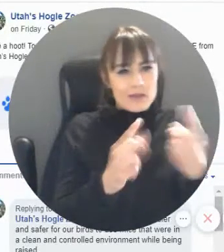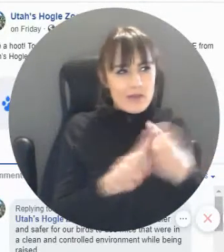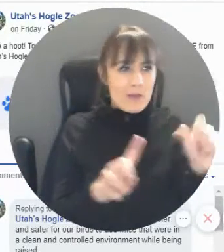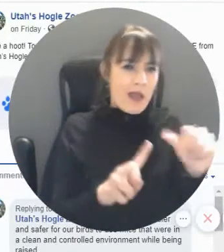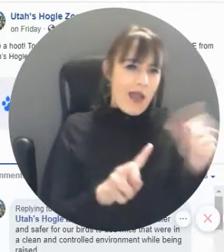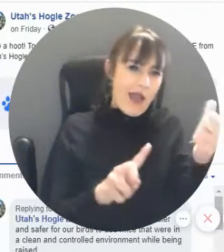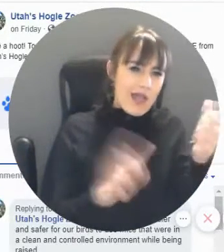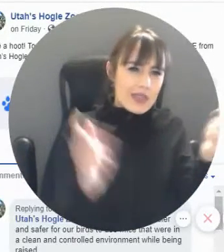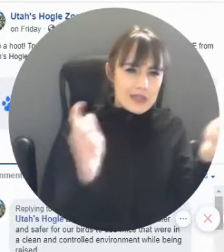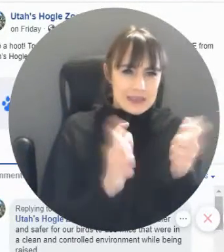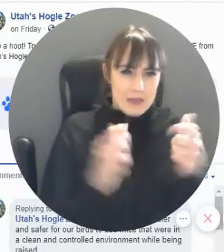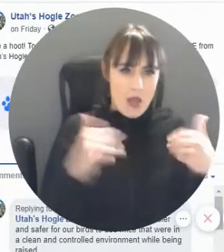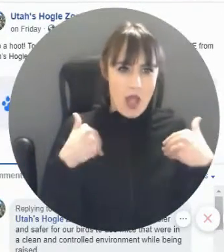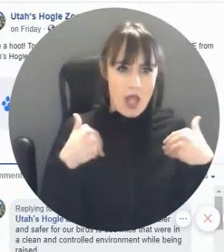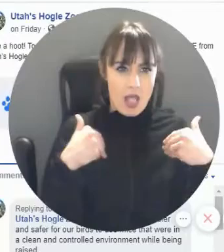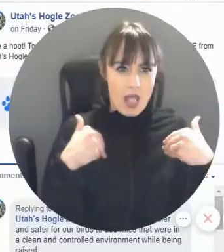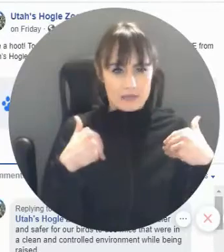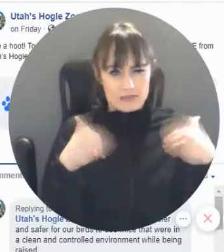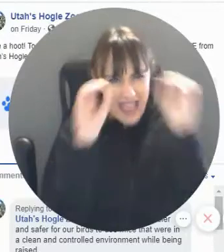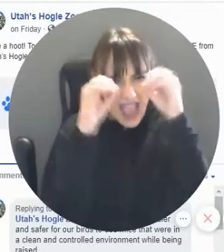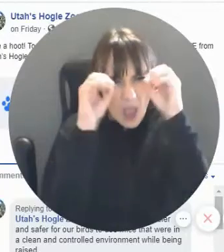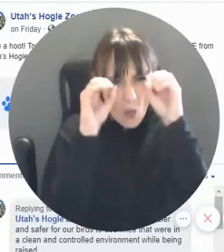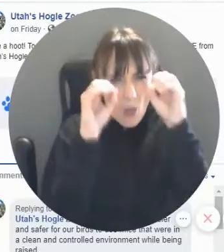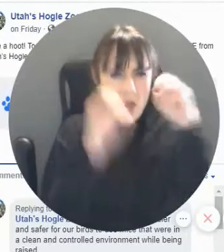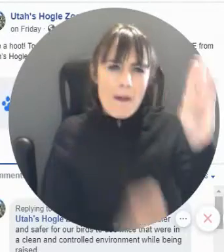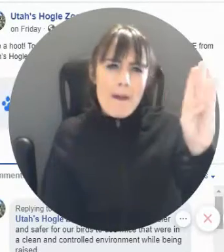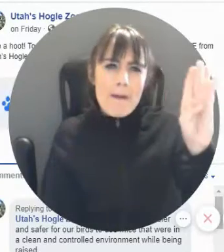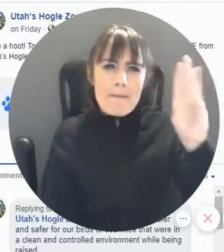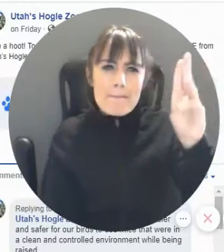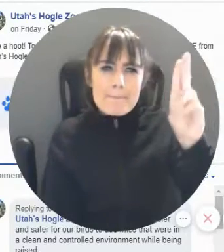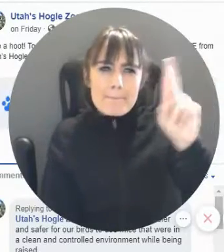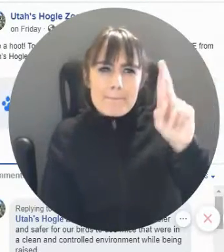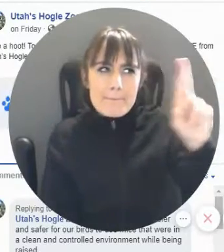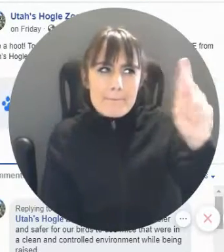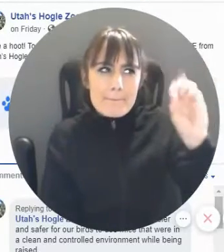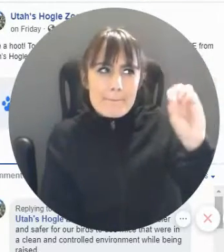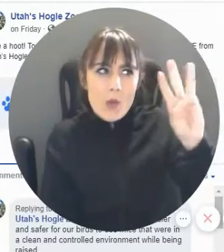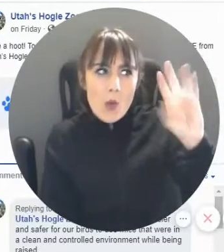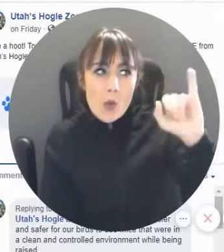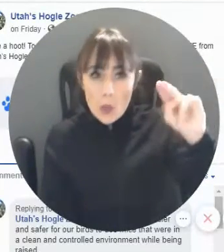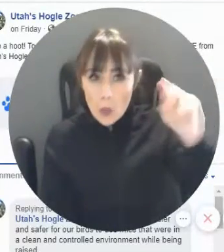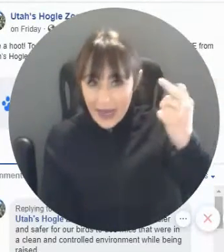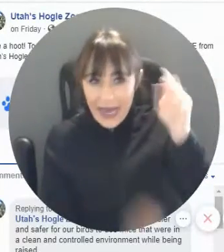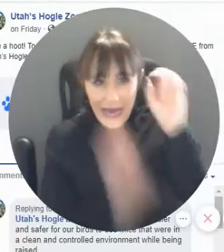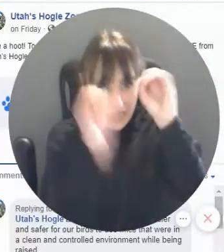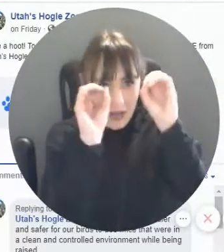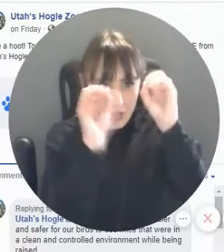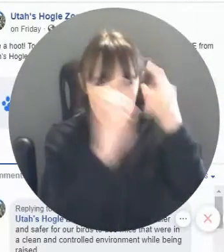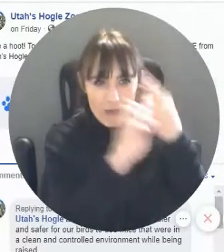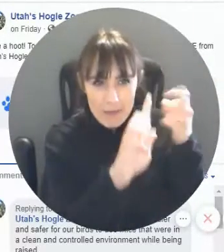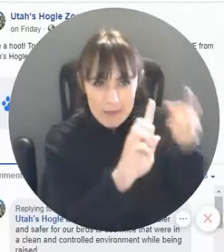They're about the size of Apollo's pellets as well. Brad: So, when you say "pellet", it's not animal's waste